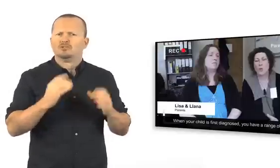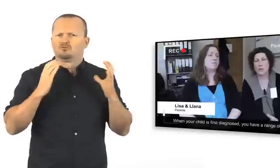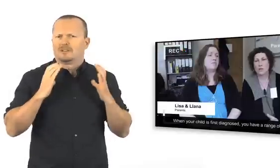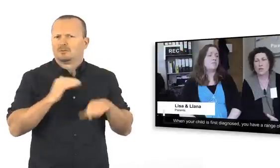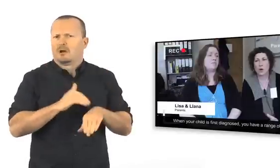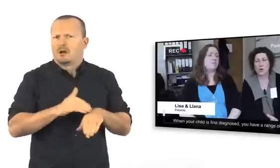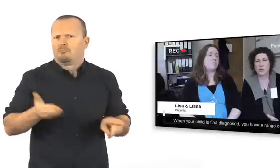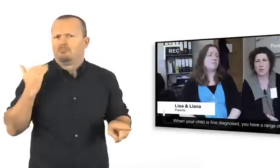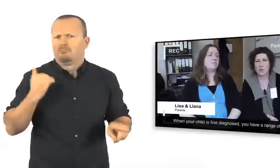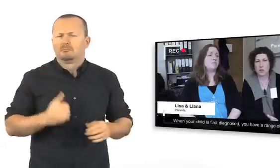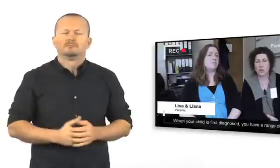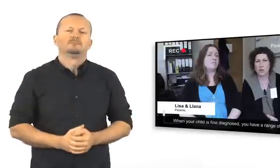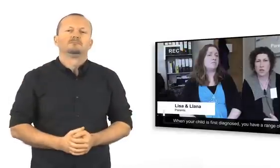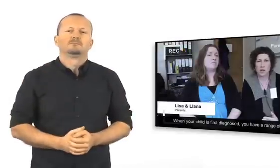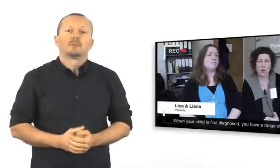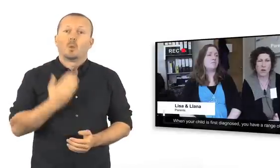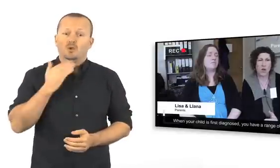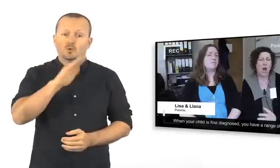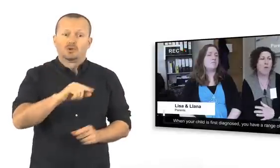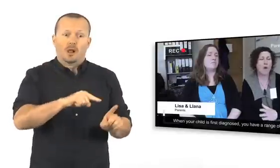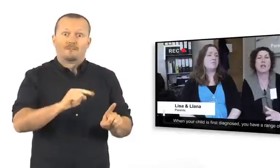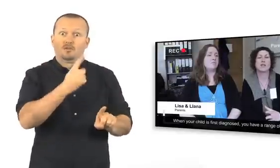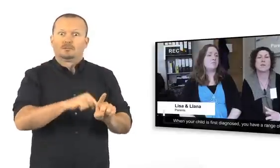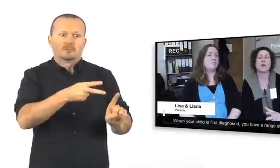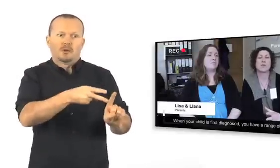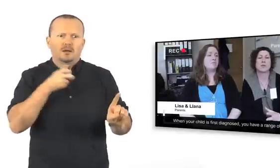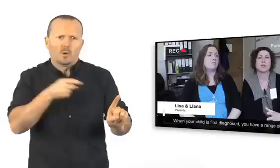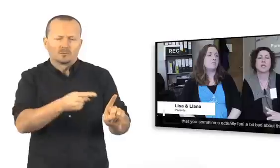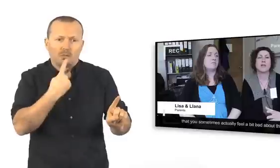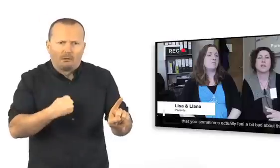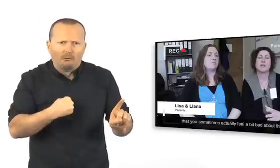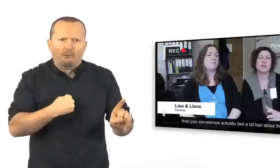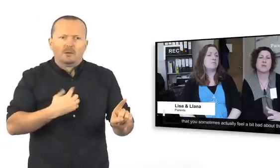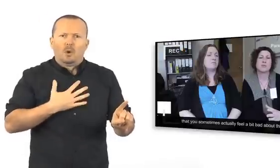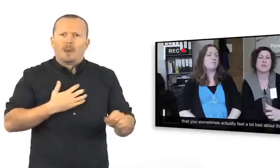Llana: When your child is first diagnosed, you have a range of emotions that you sometimes